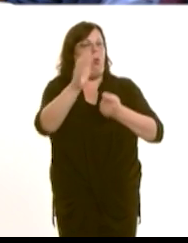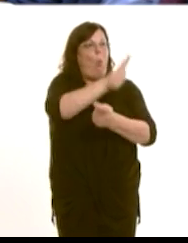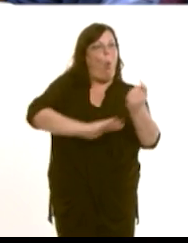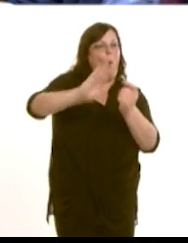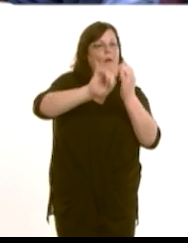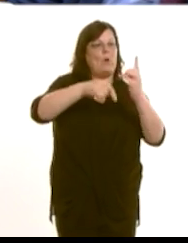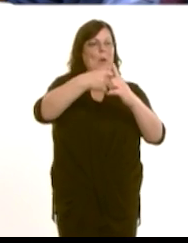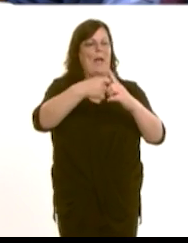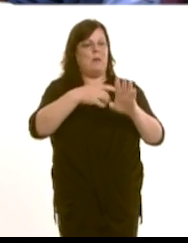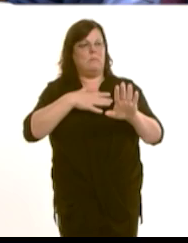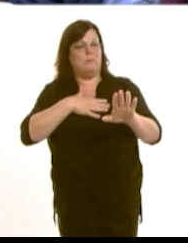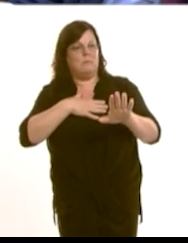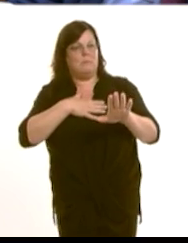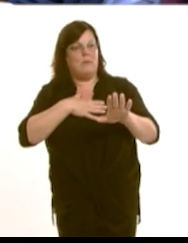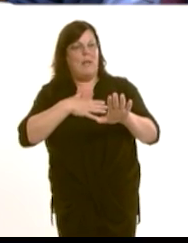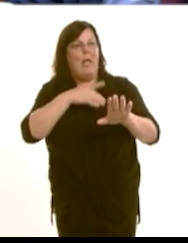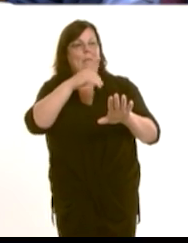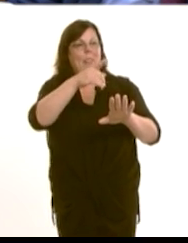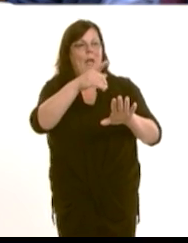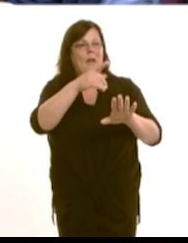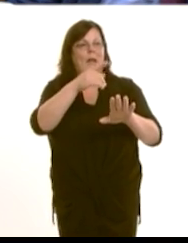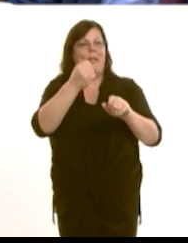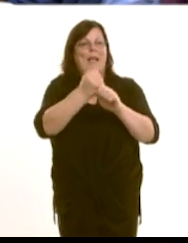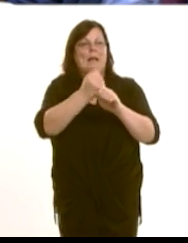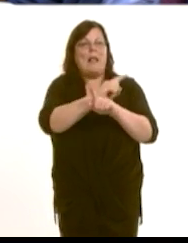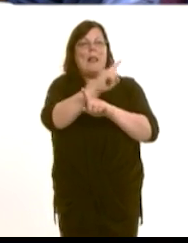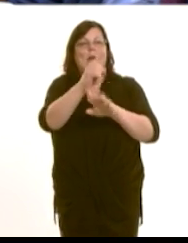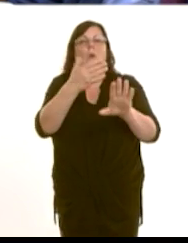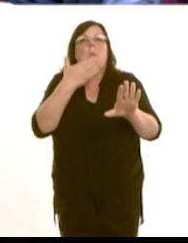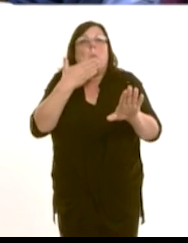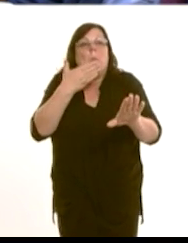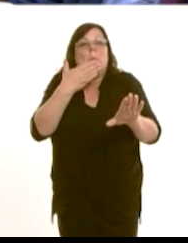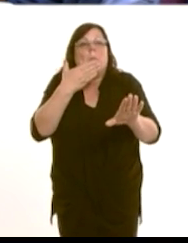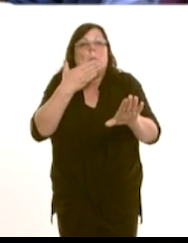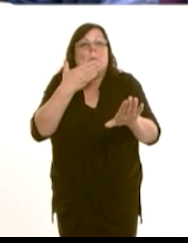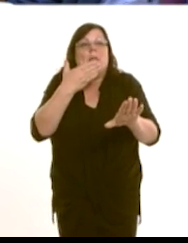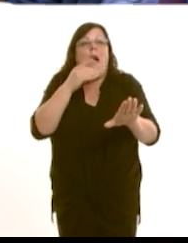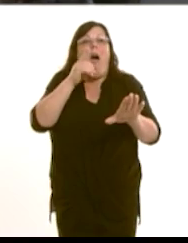I have to say that that was corrected by ëThe Guardianí, saving me, hopefully, from radical surgery.